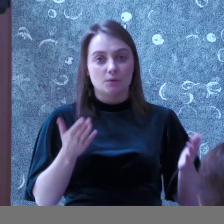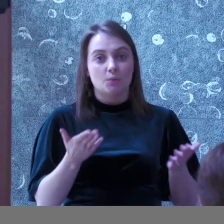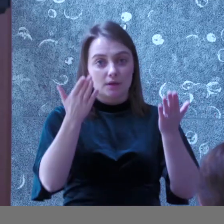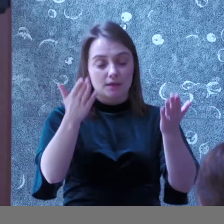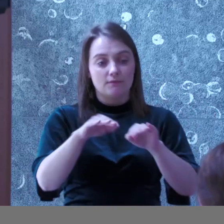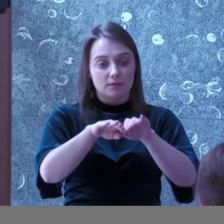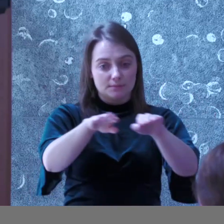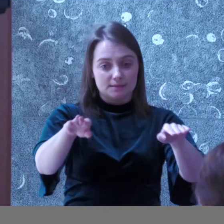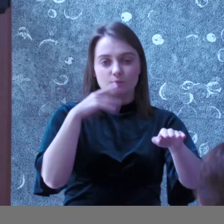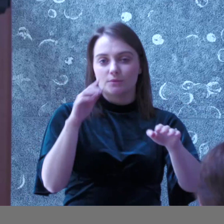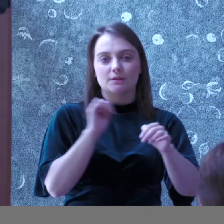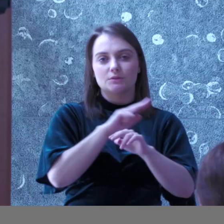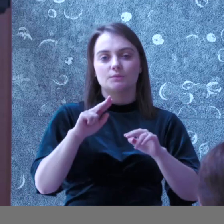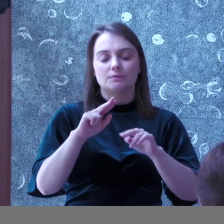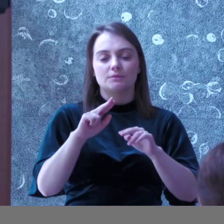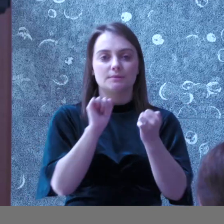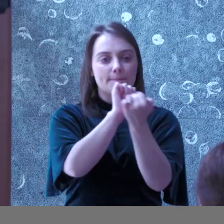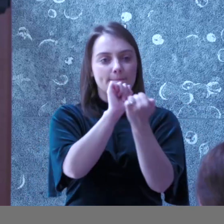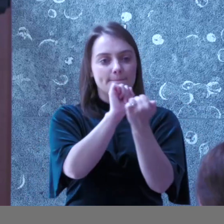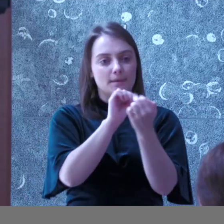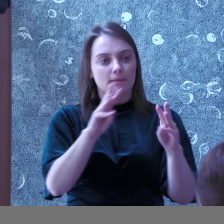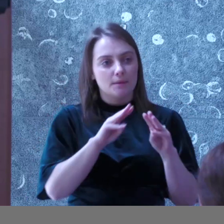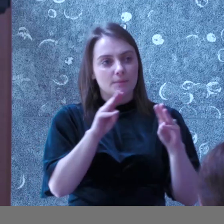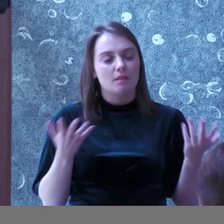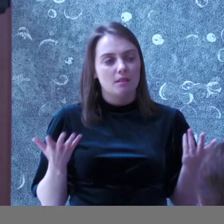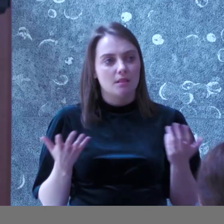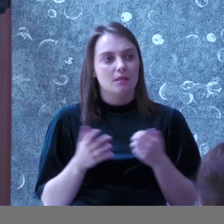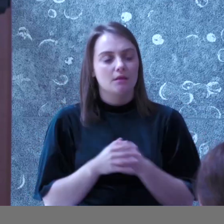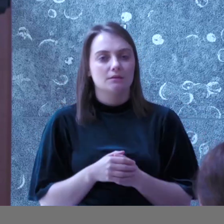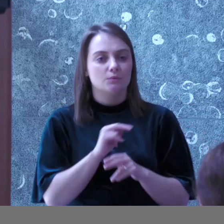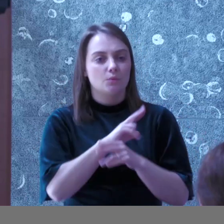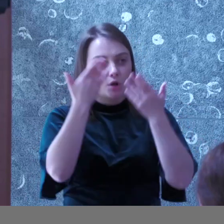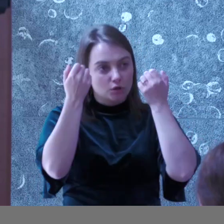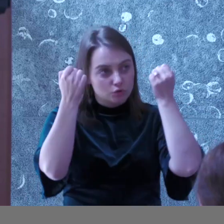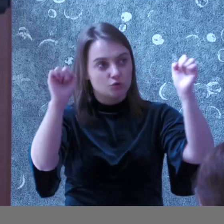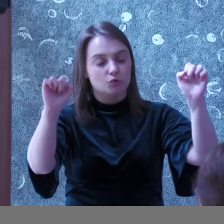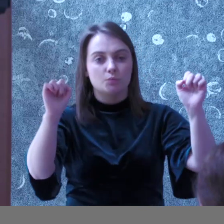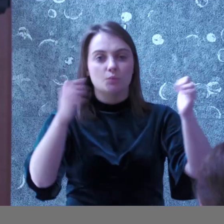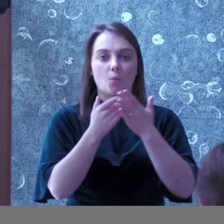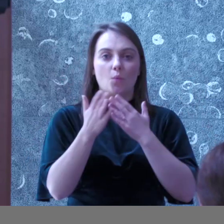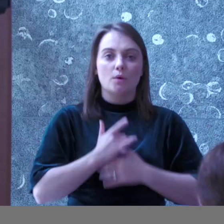and instructions to be more accessible but we're not exposing them to what it feels like to have